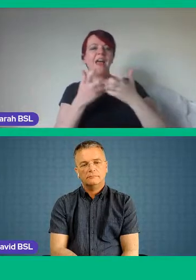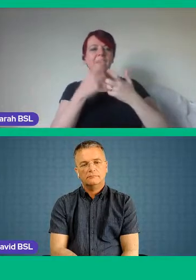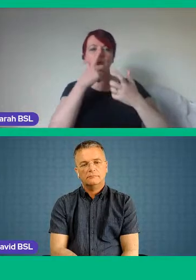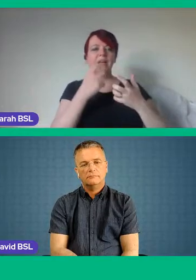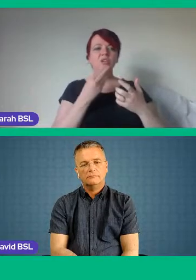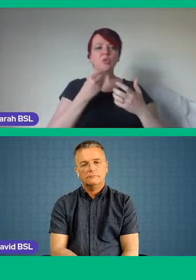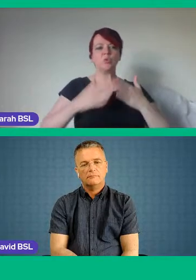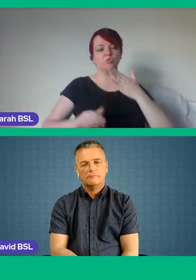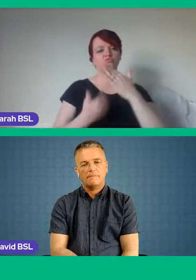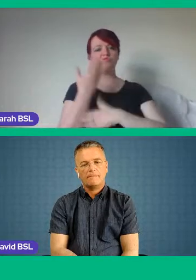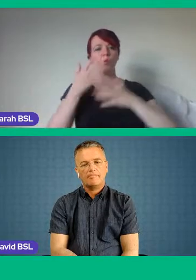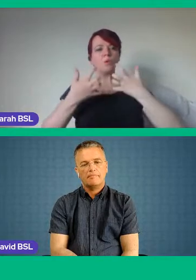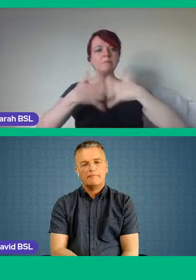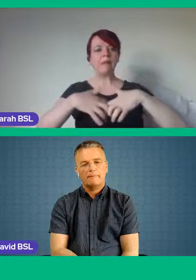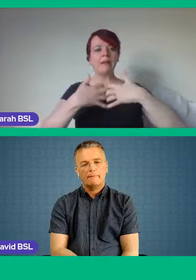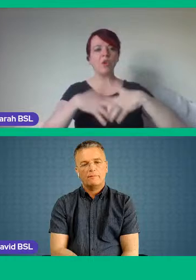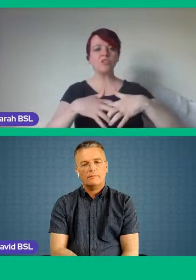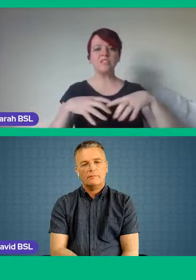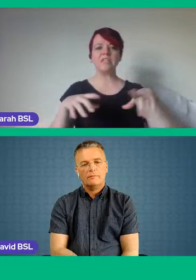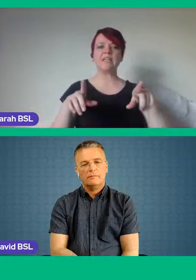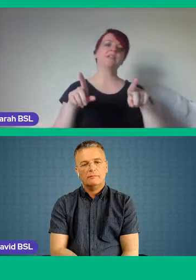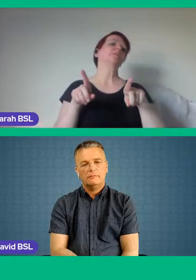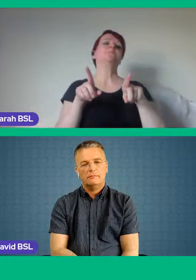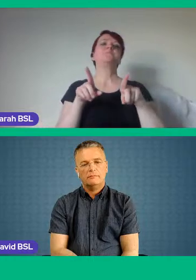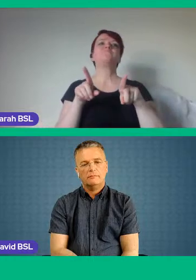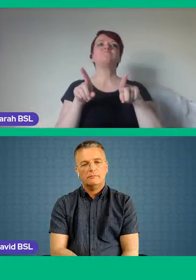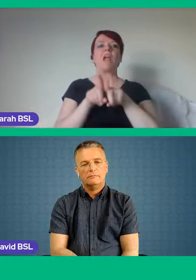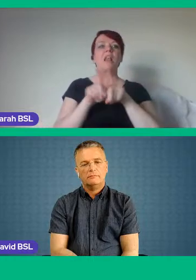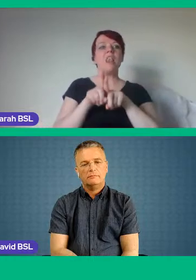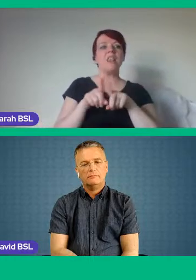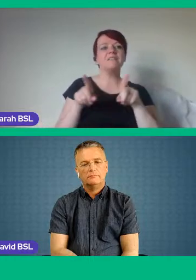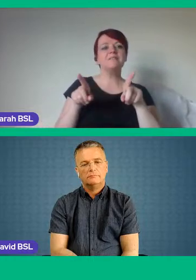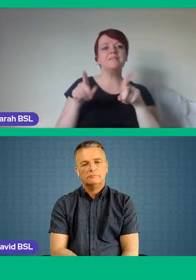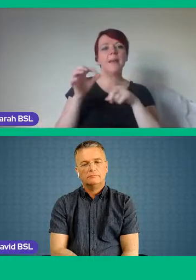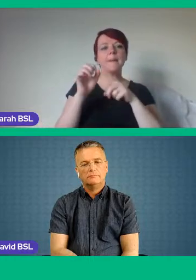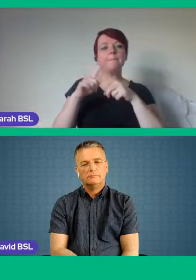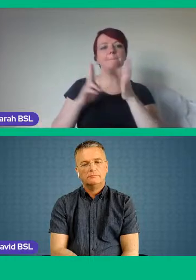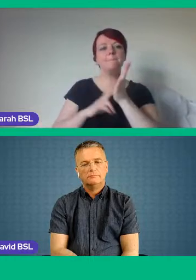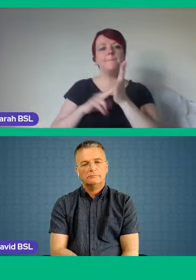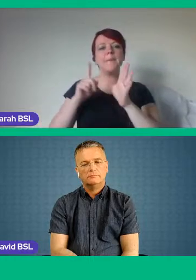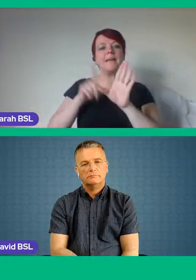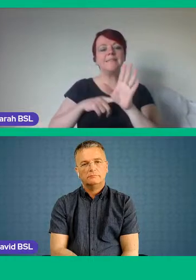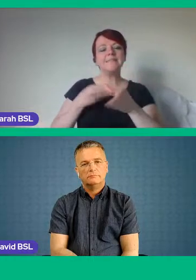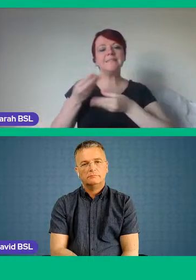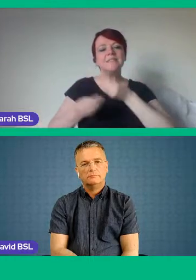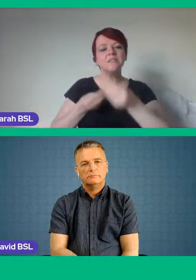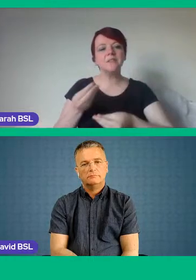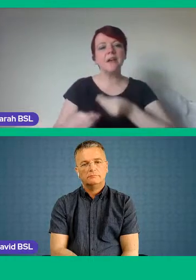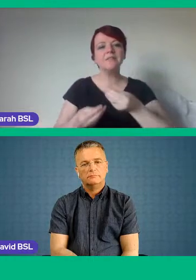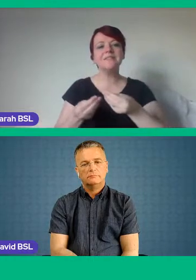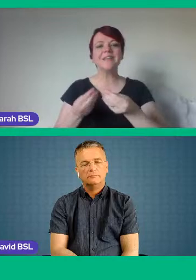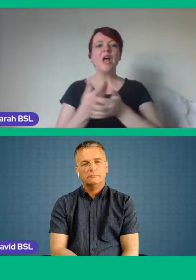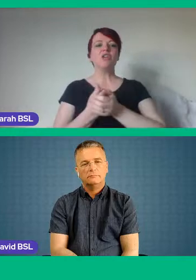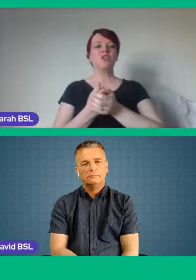technology such as adaptive podcasting that Penny was talking about as well as binaural sounds, so we have been building a binaural baby